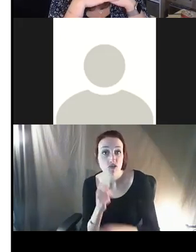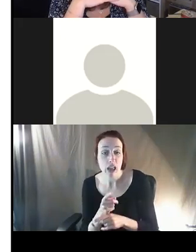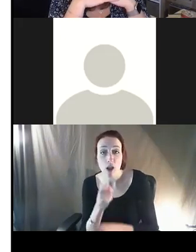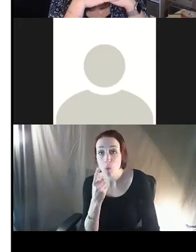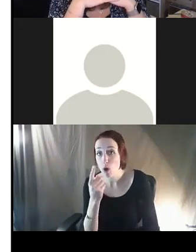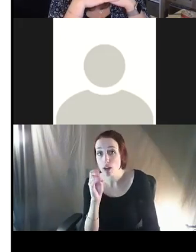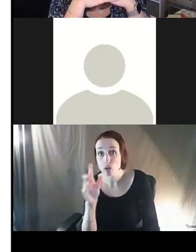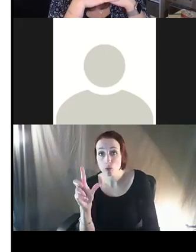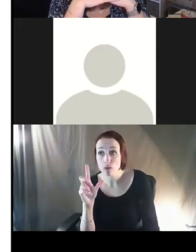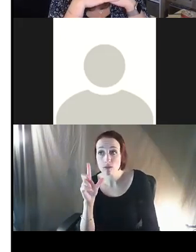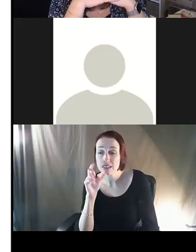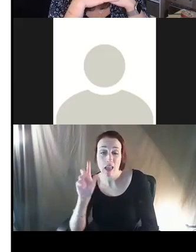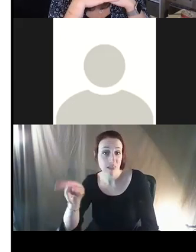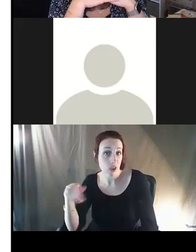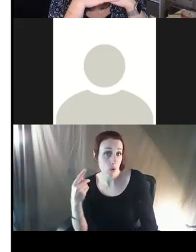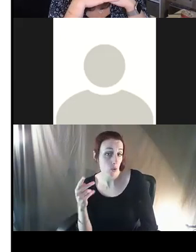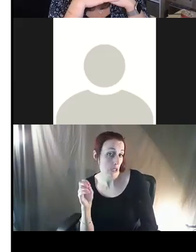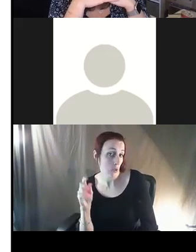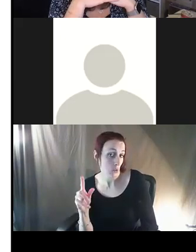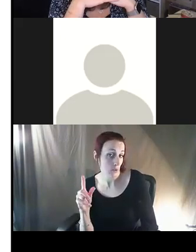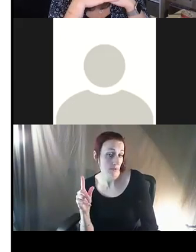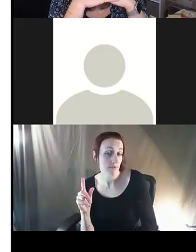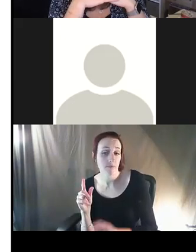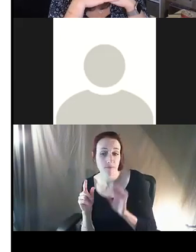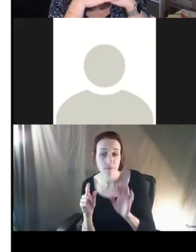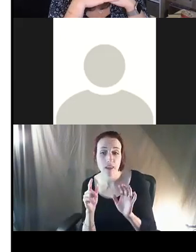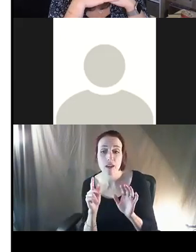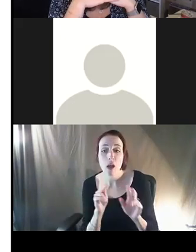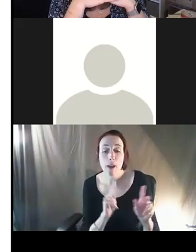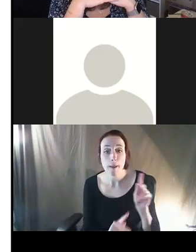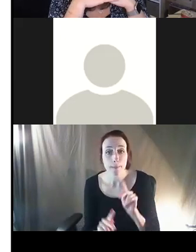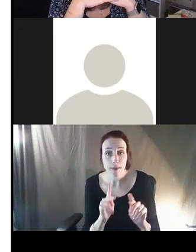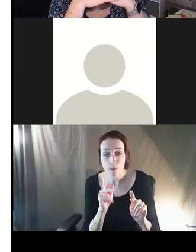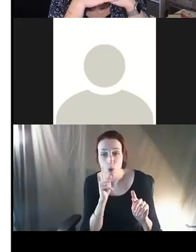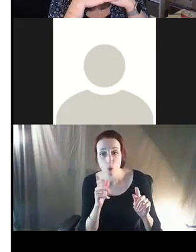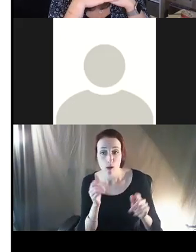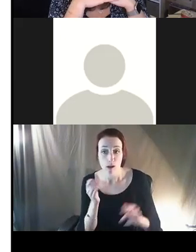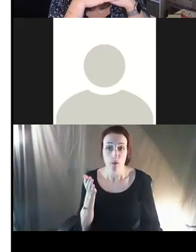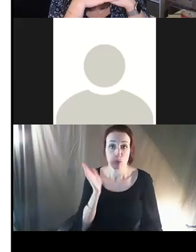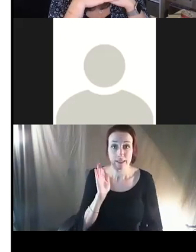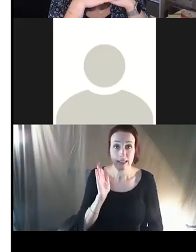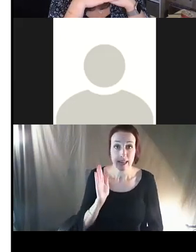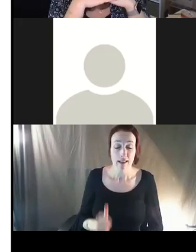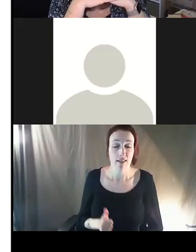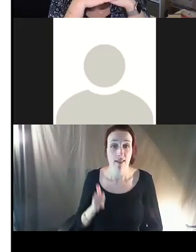So, there are ways for people in live presentations, situations, to be able to use an auto